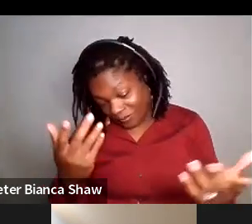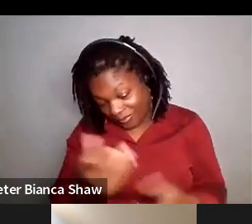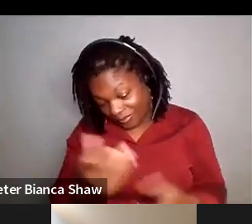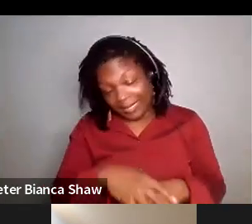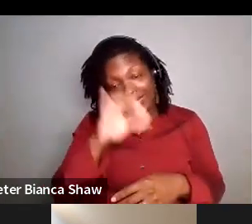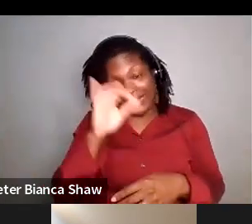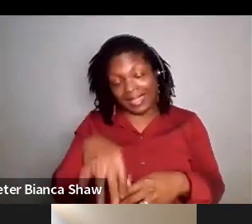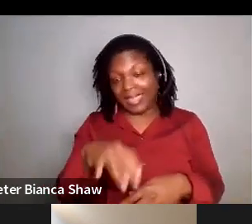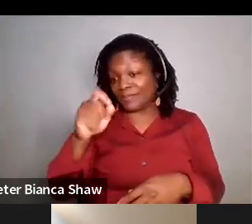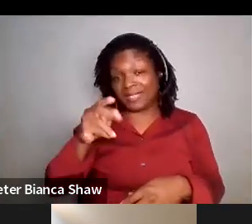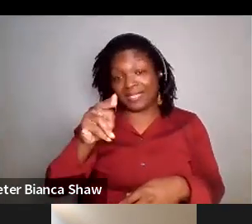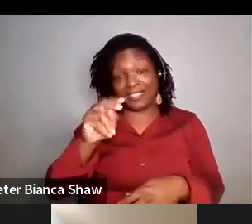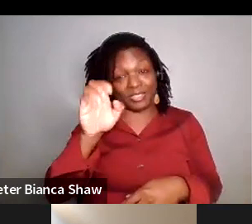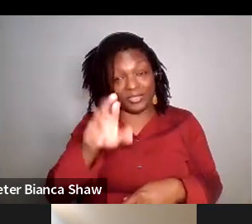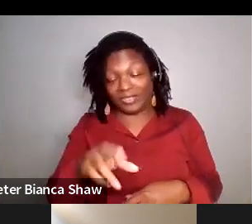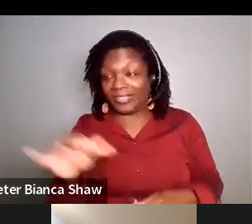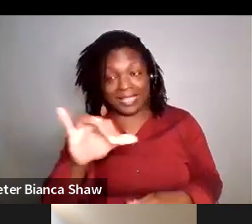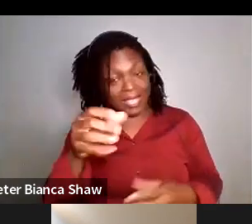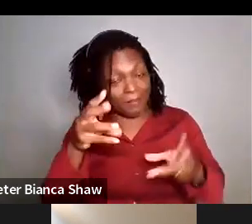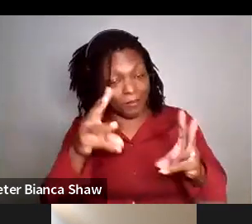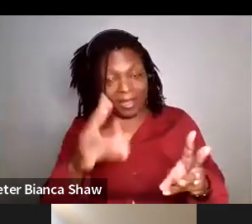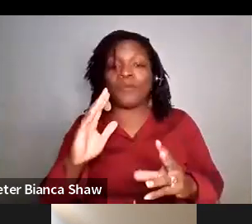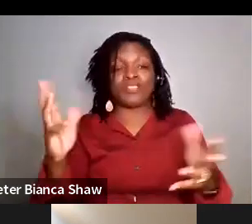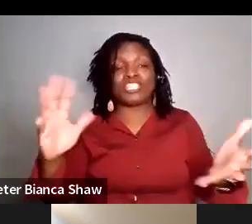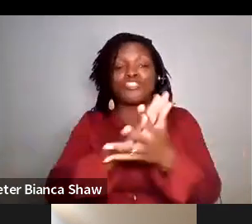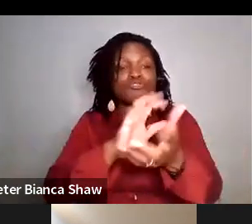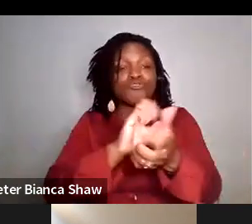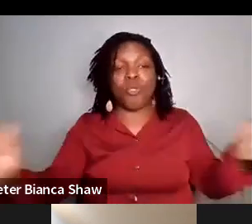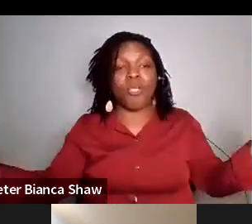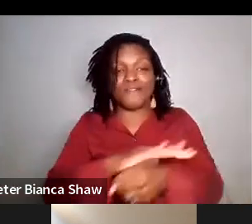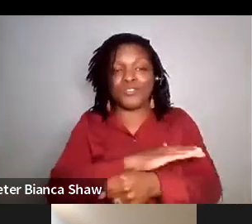He will destroy his entire room, you know, and I think they're just curious.